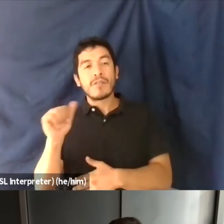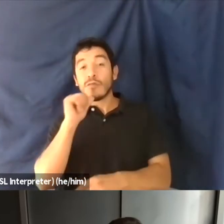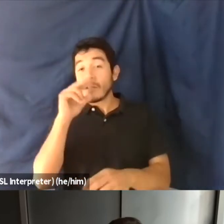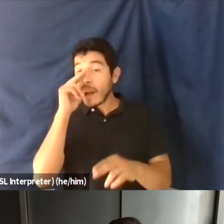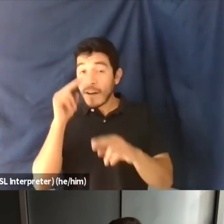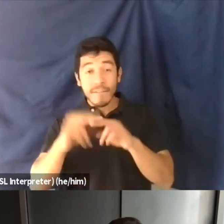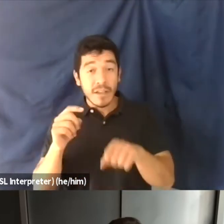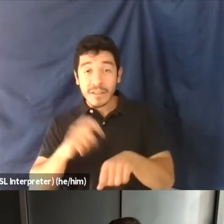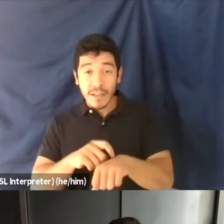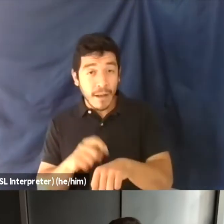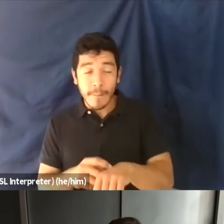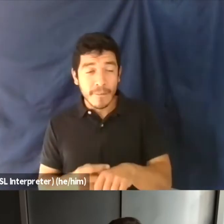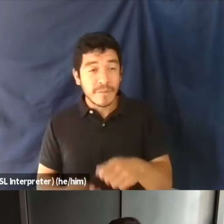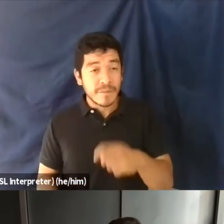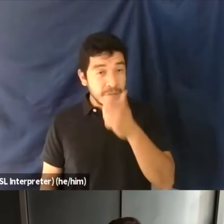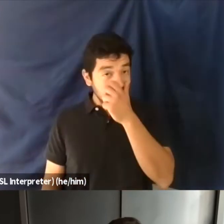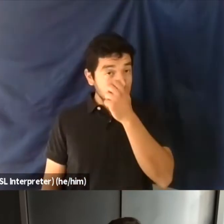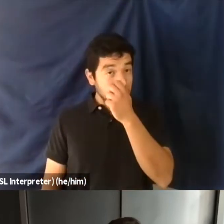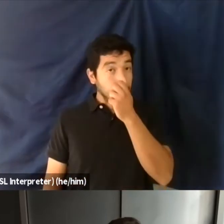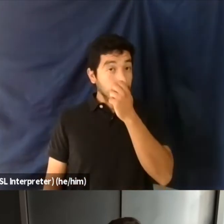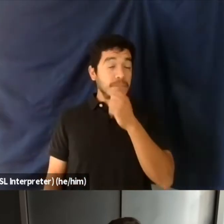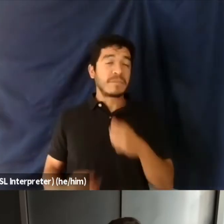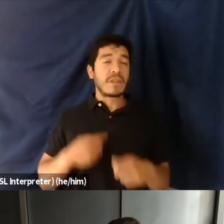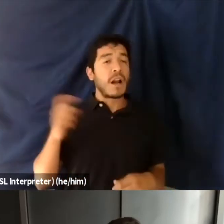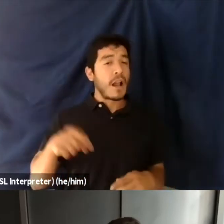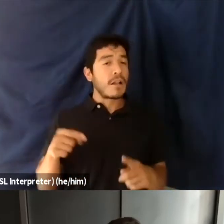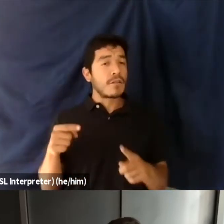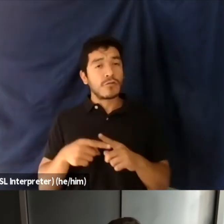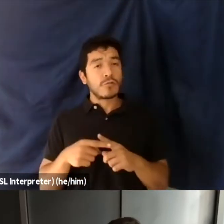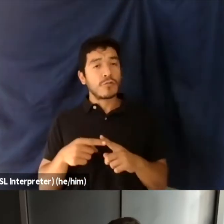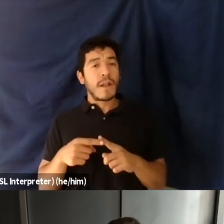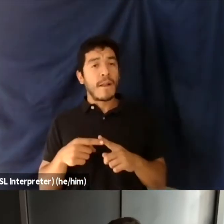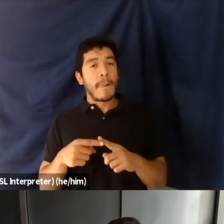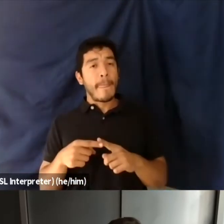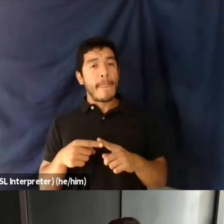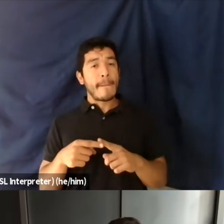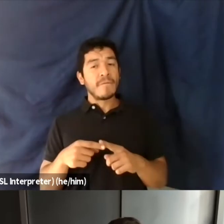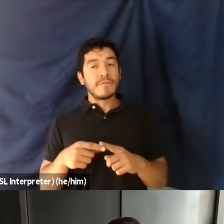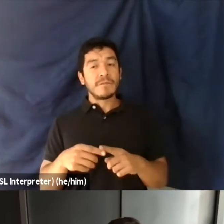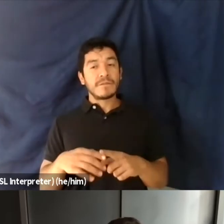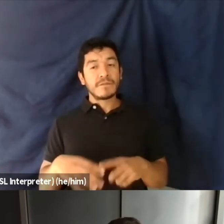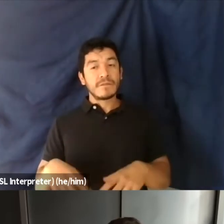And I had to, I took that Cedar chest that, you know, is mine now.